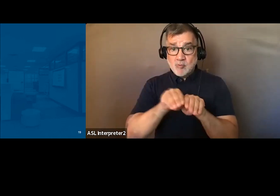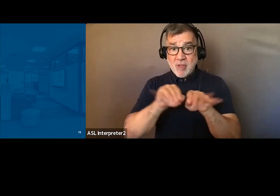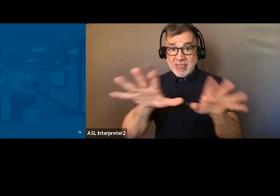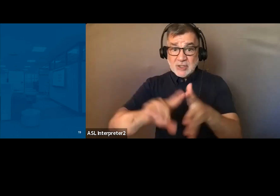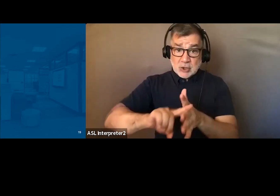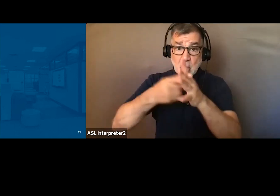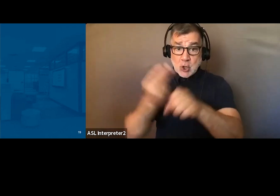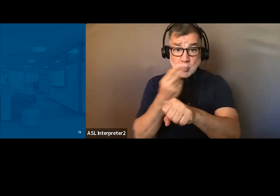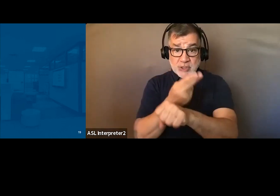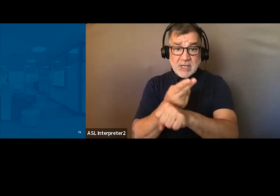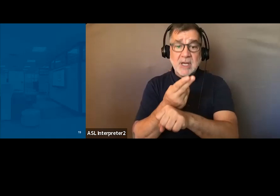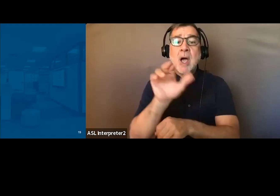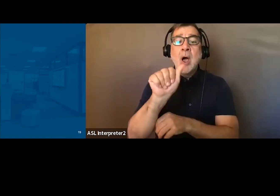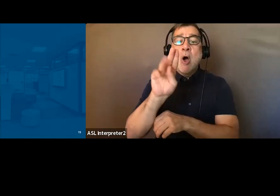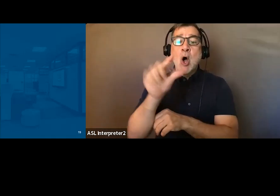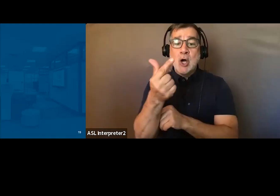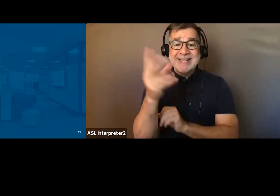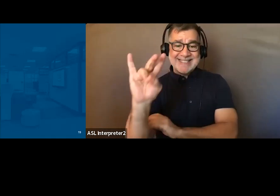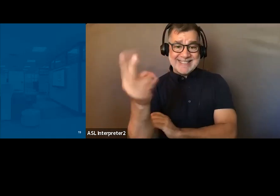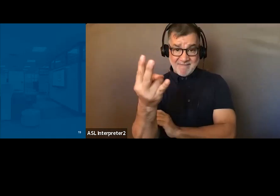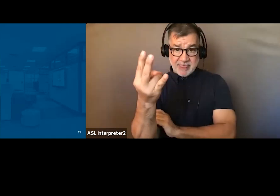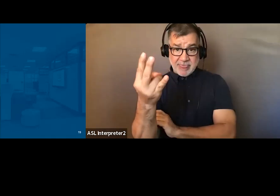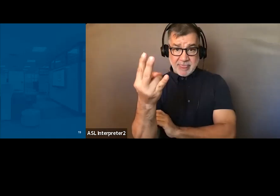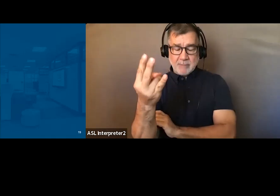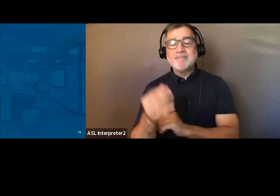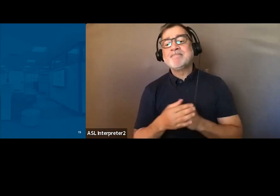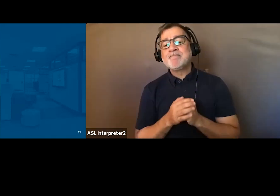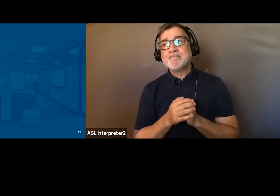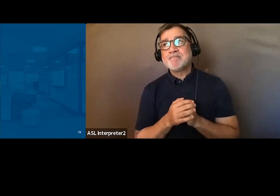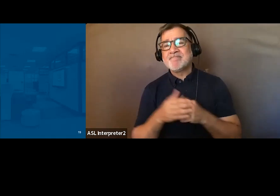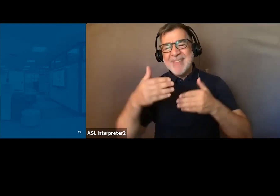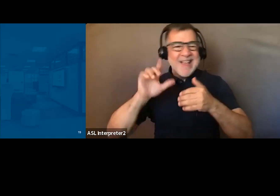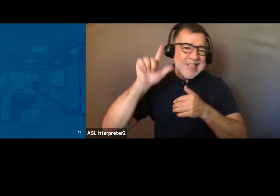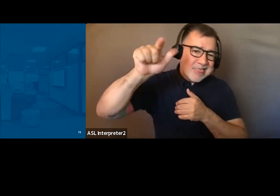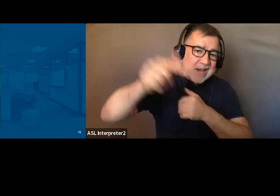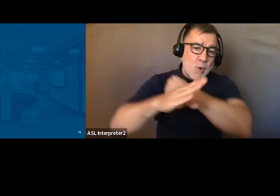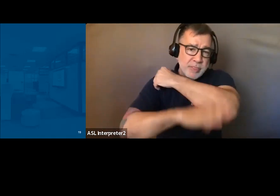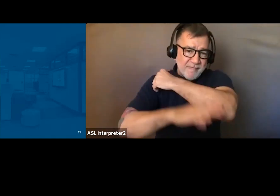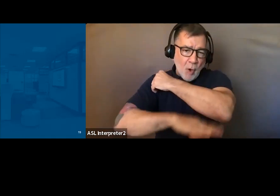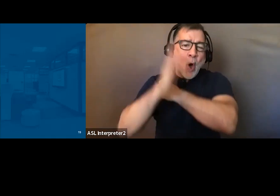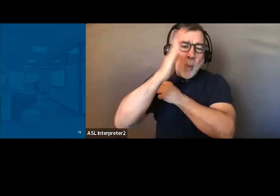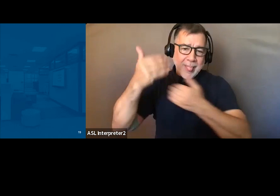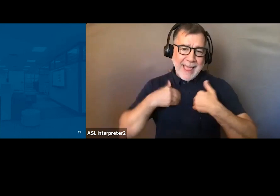And in the fall, we're going to be having some support sessions. Everyone will get notified, certainly our ordering officials.